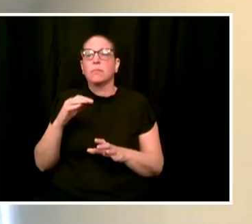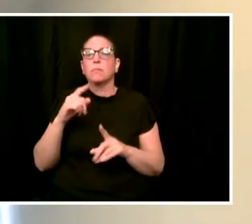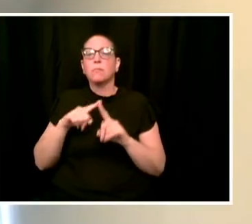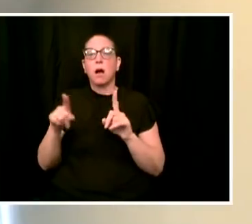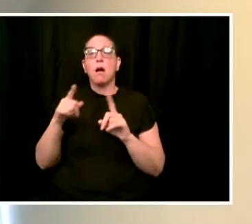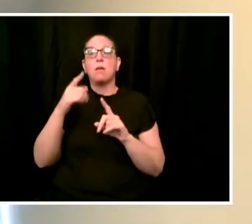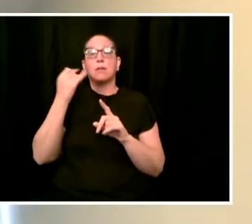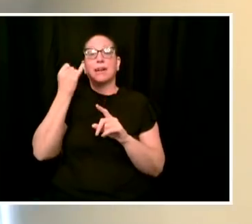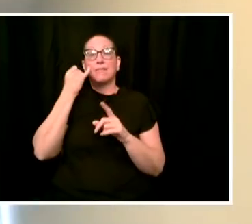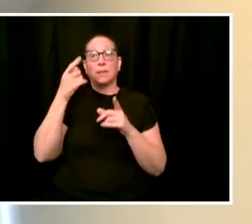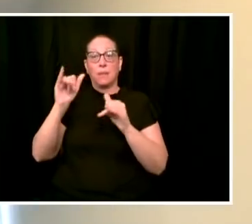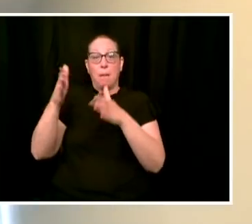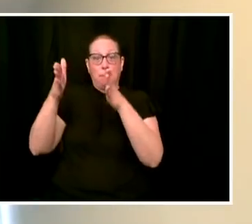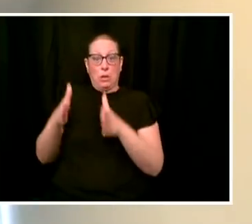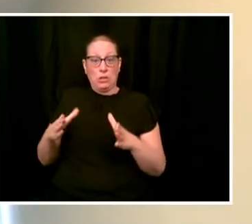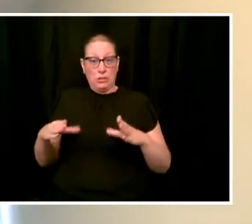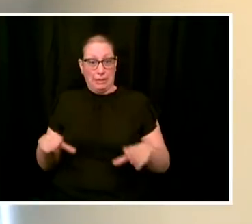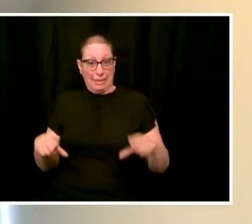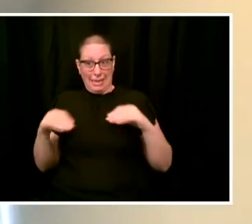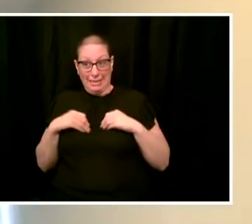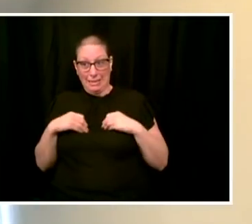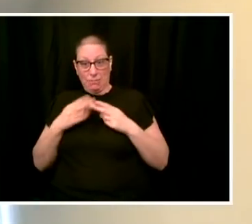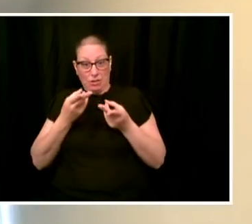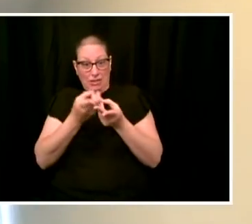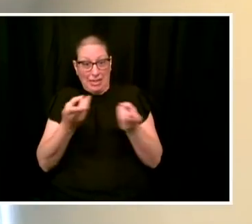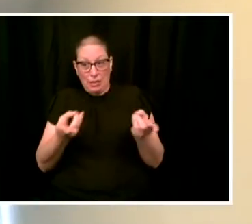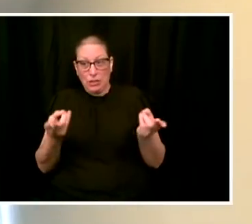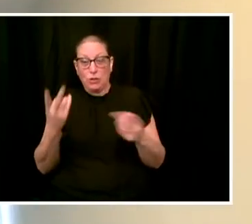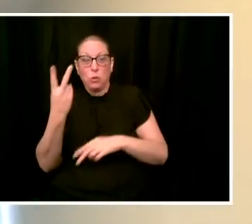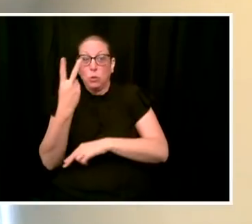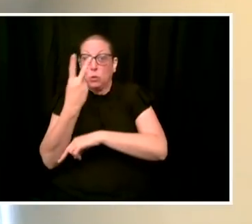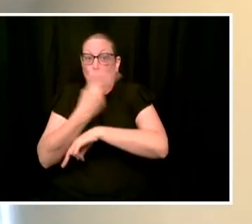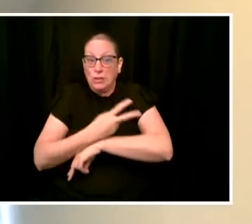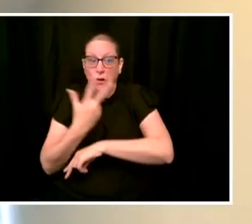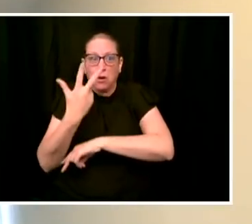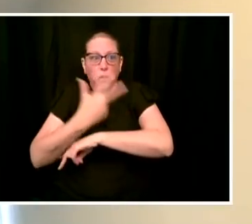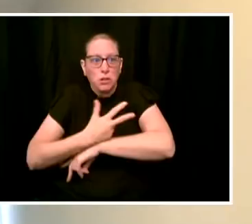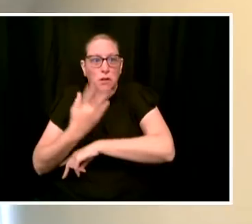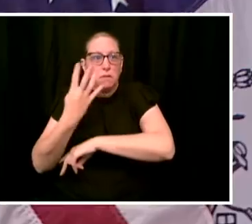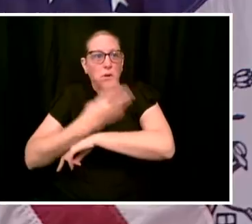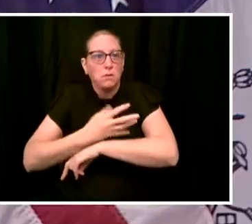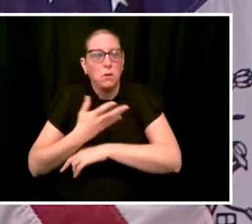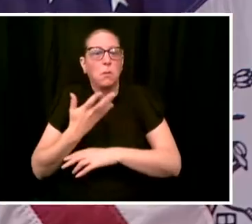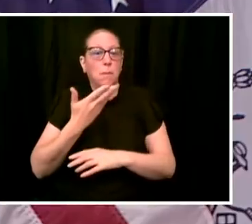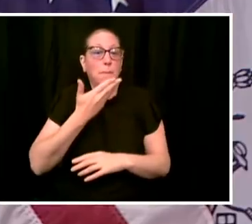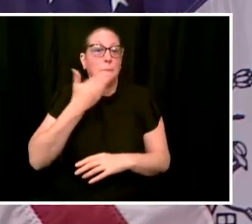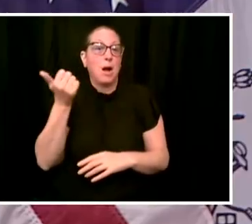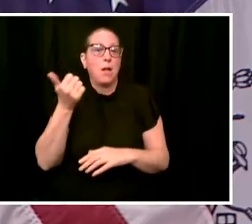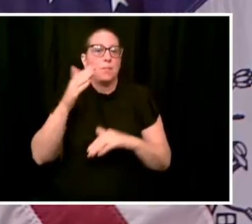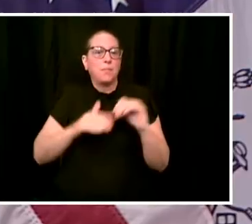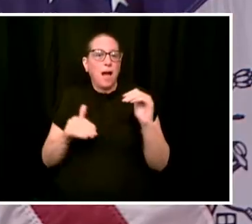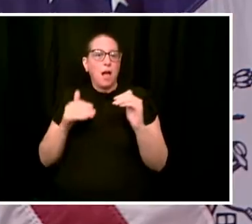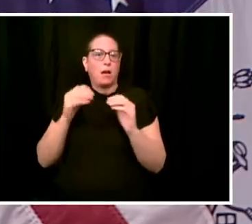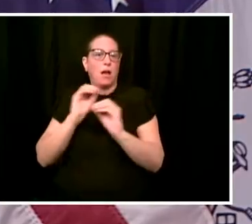IS AN OPPORTUNITY TO KNOW THEM BETTER AND OFFER MORE, AND ECHA